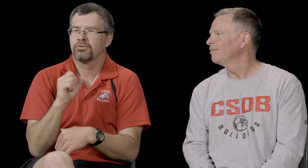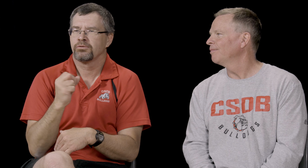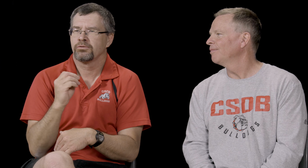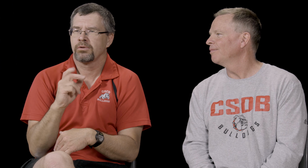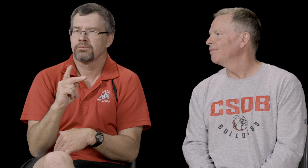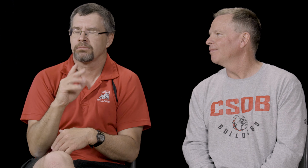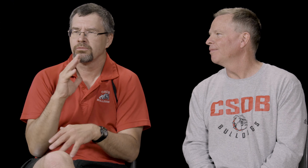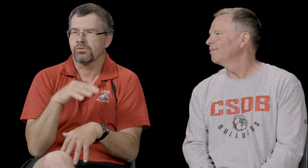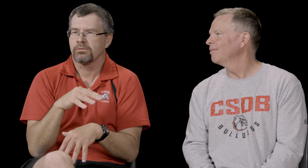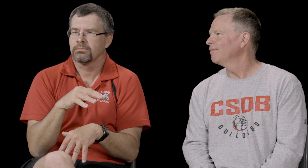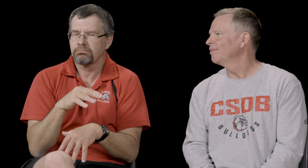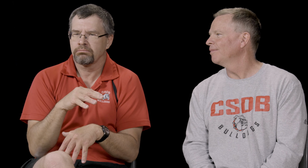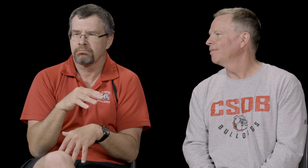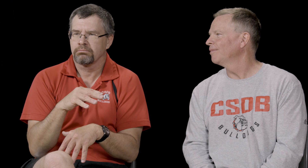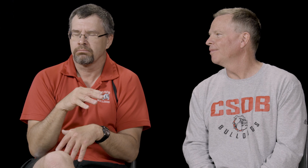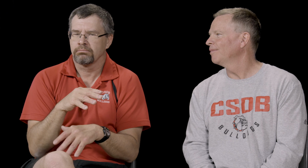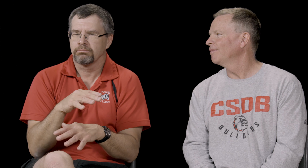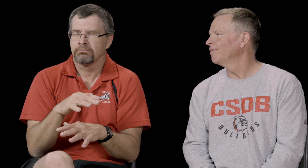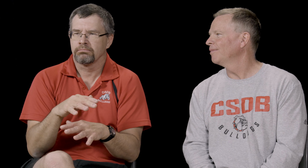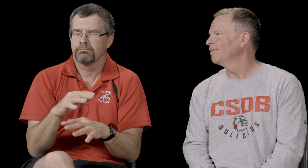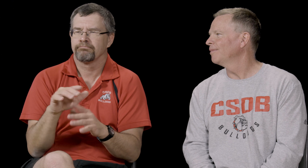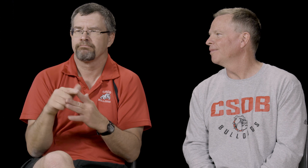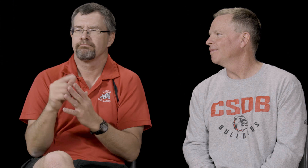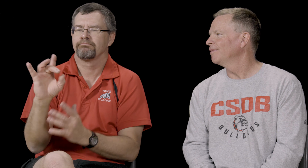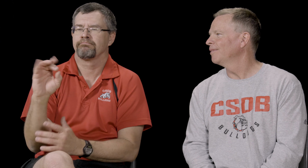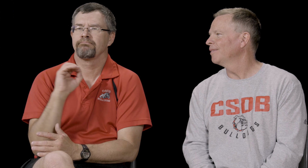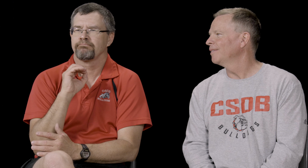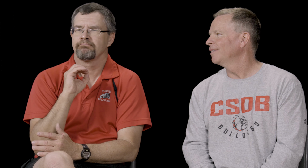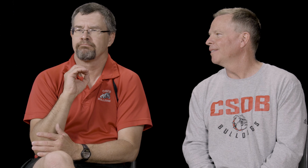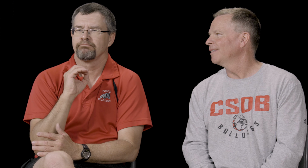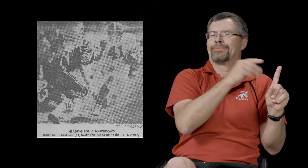We were shocked. Just like that we were down eight nothing.